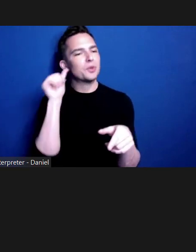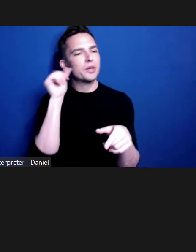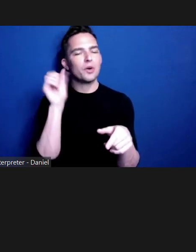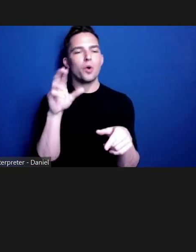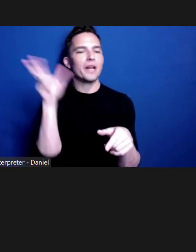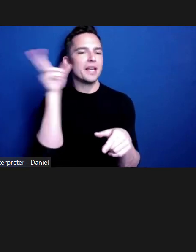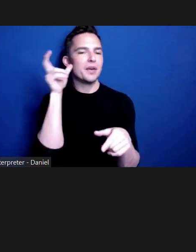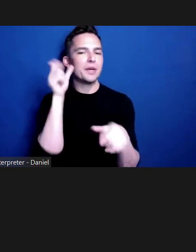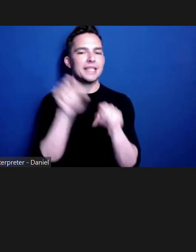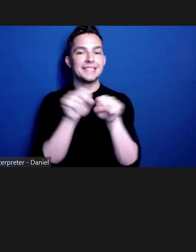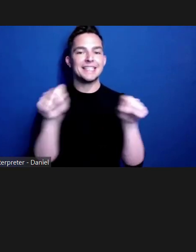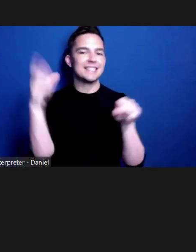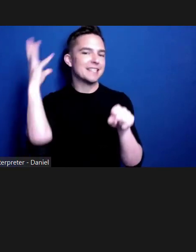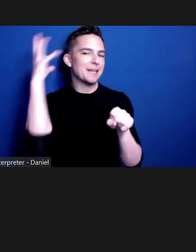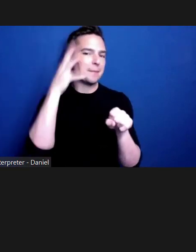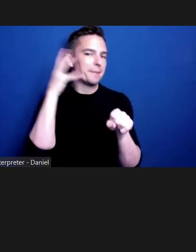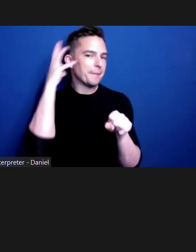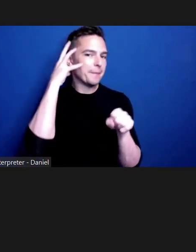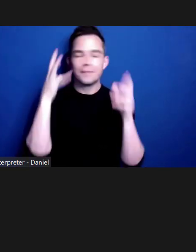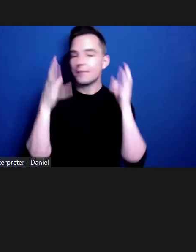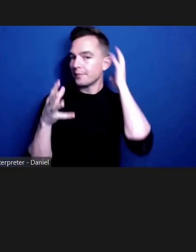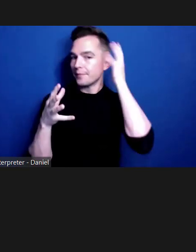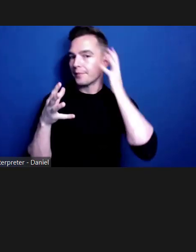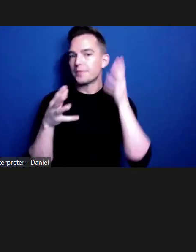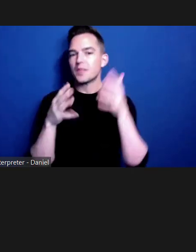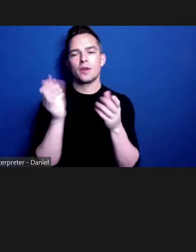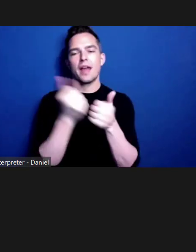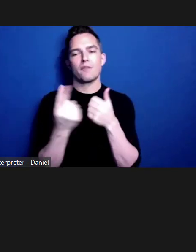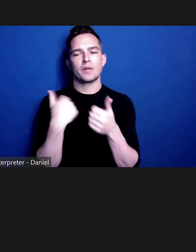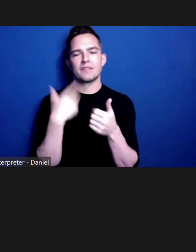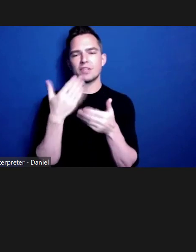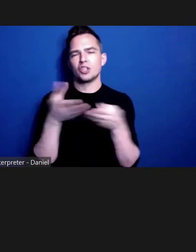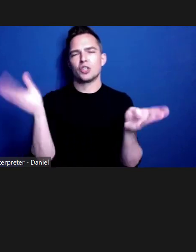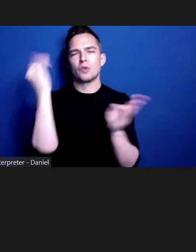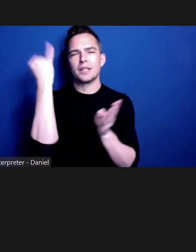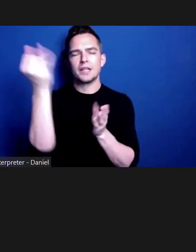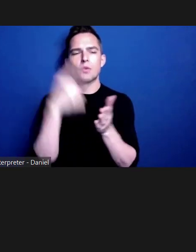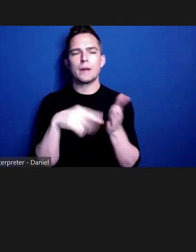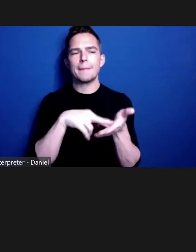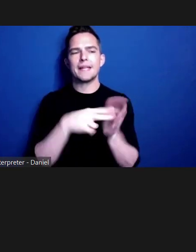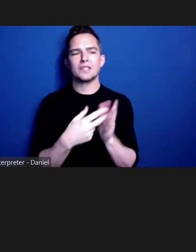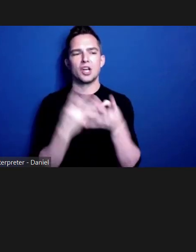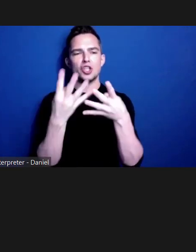hearing. Dr. Foust: Okay, thank you, William.